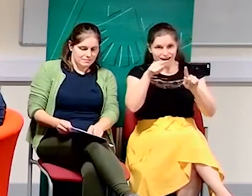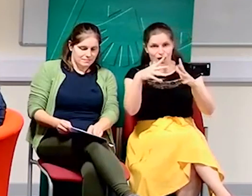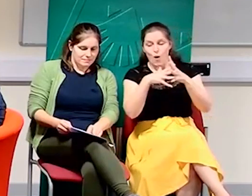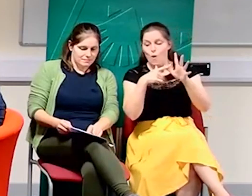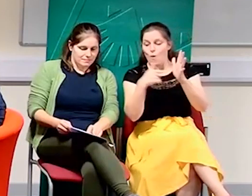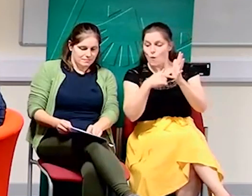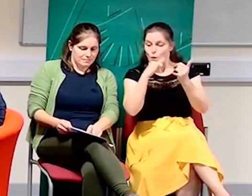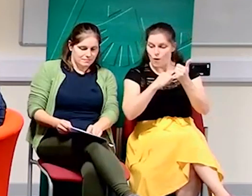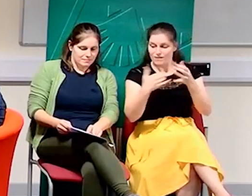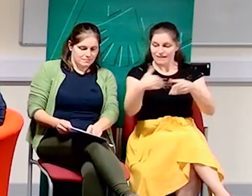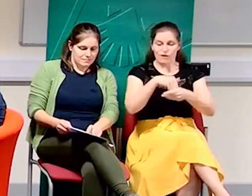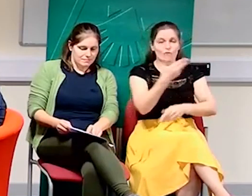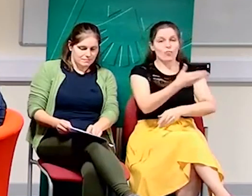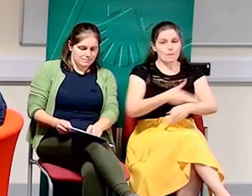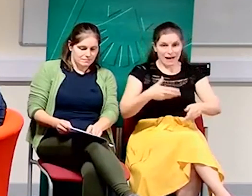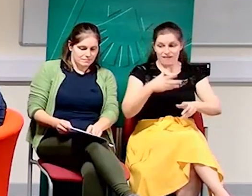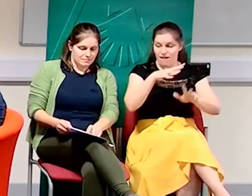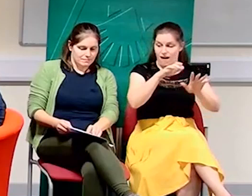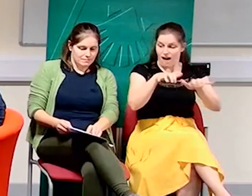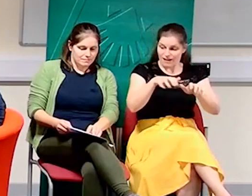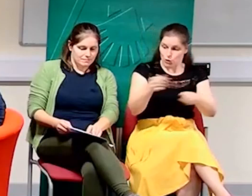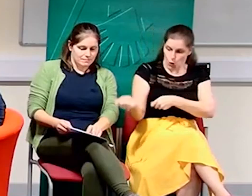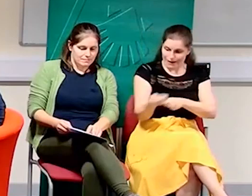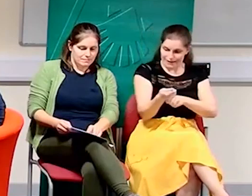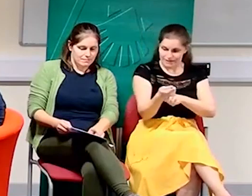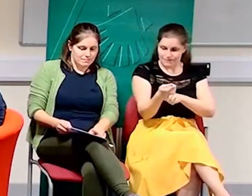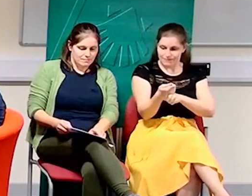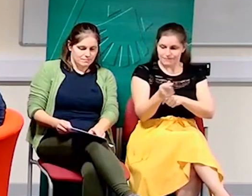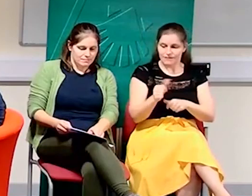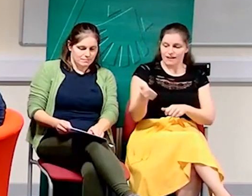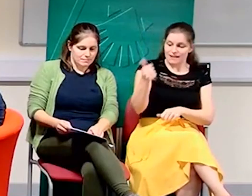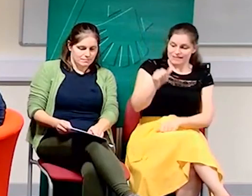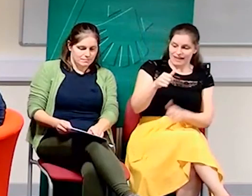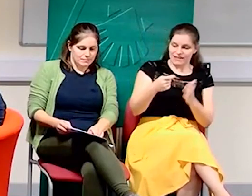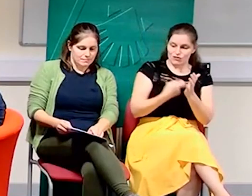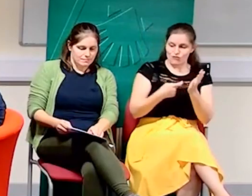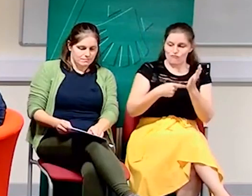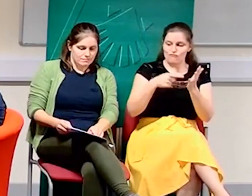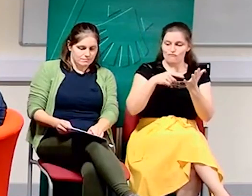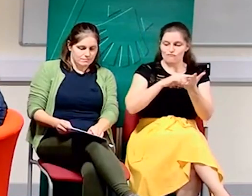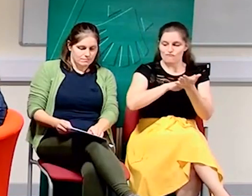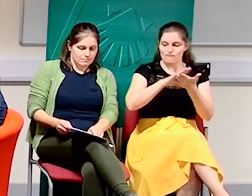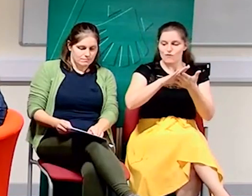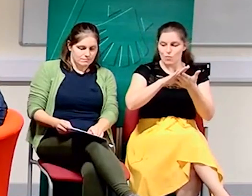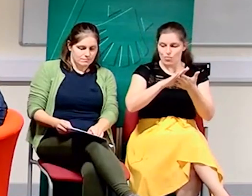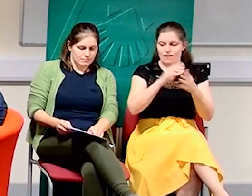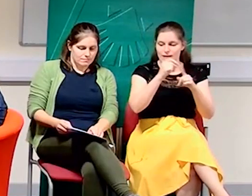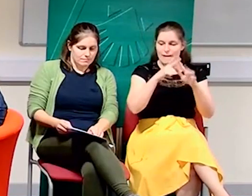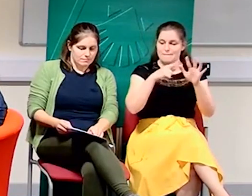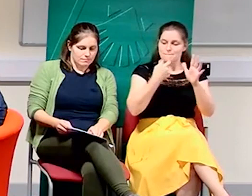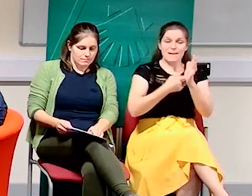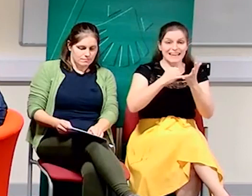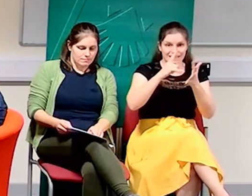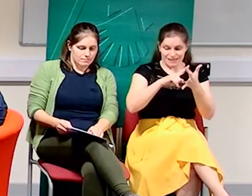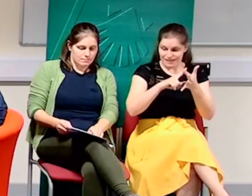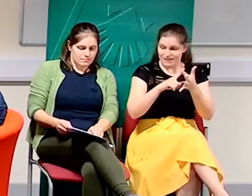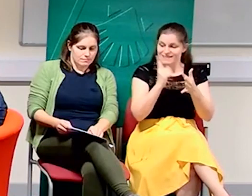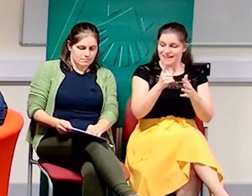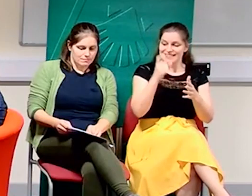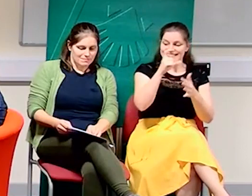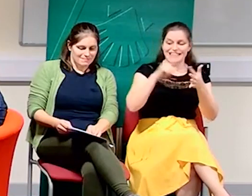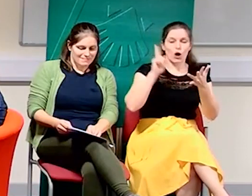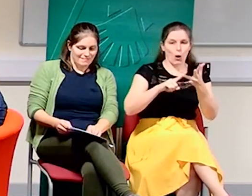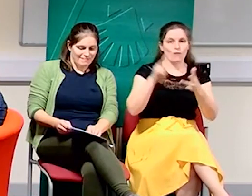thank you Ruth Pearse founder and CEO of Berkshire based charity Parenting Special Children I got the